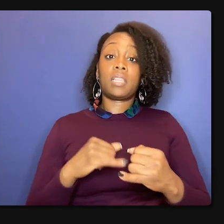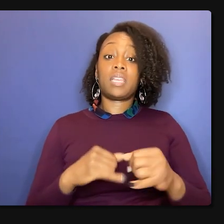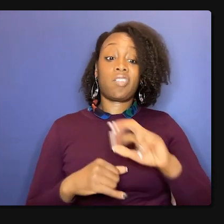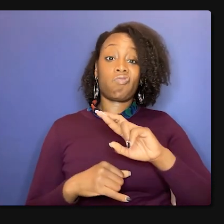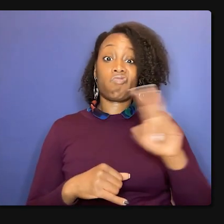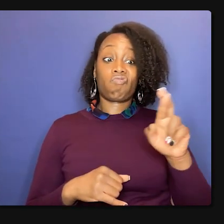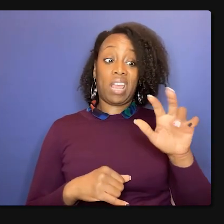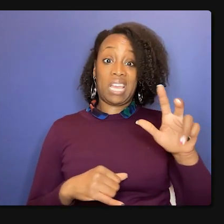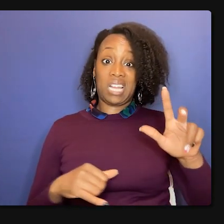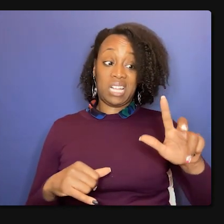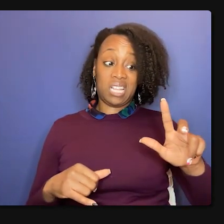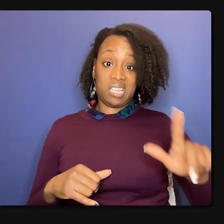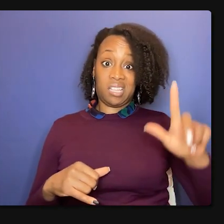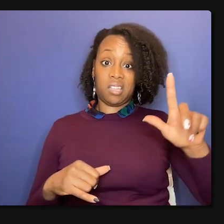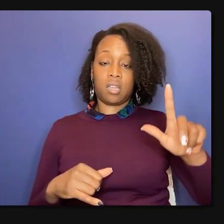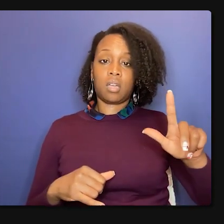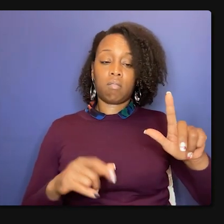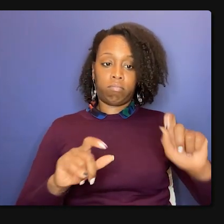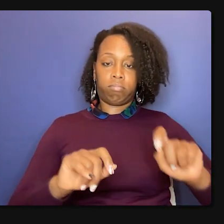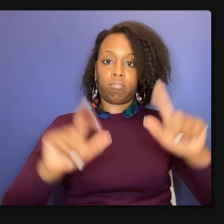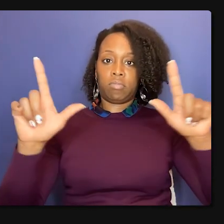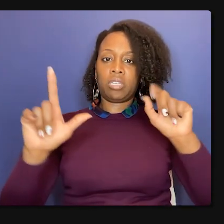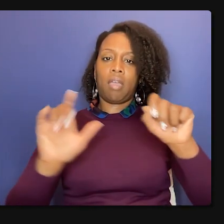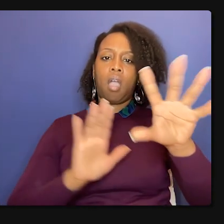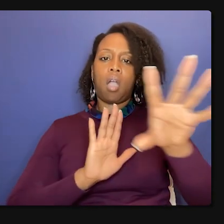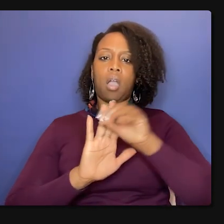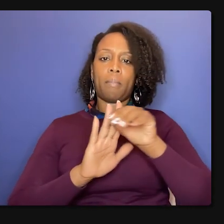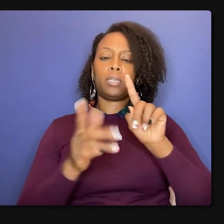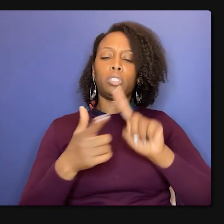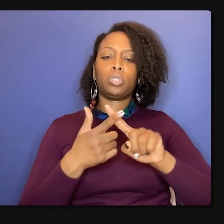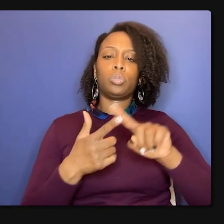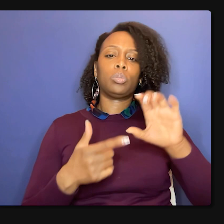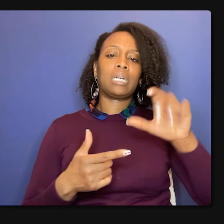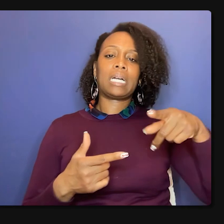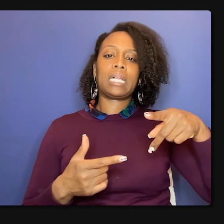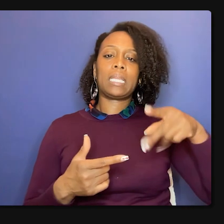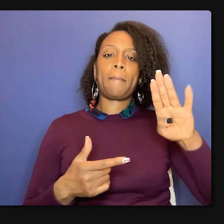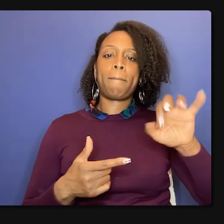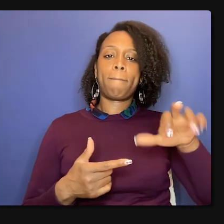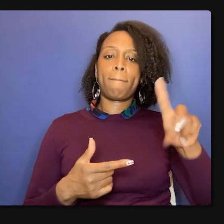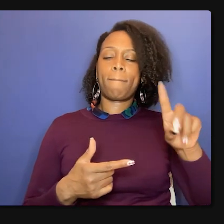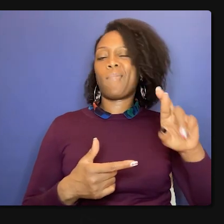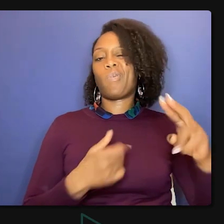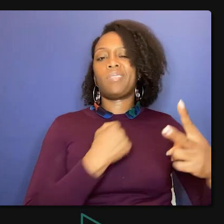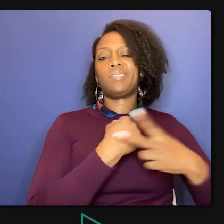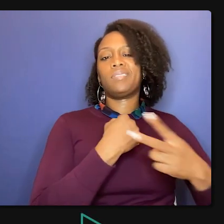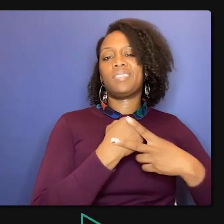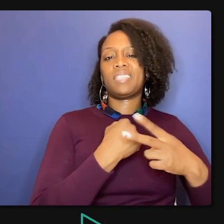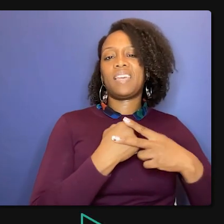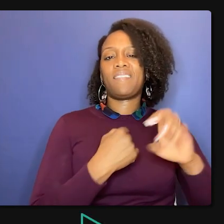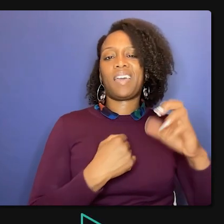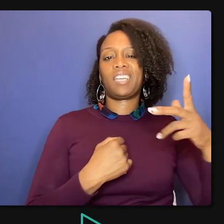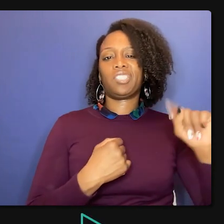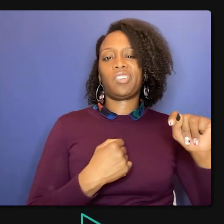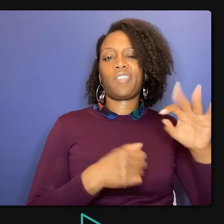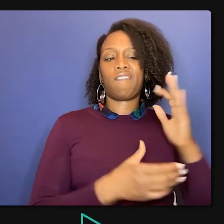Finally right, clicking on the image gives you the option to copy it to the clipboard or to save it as an external file.